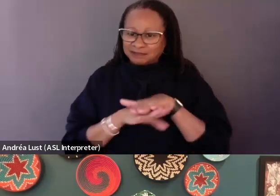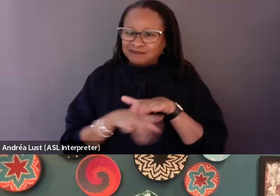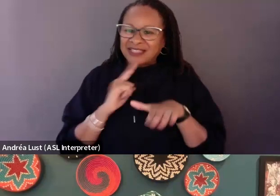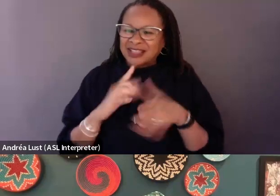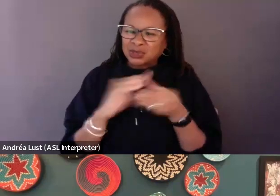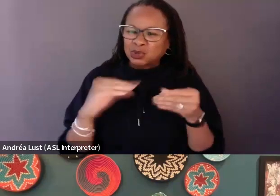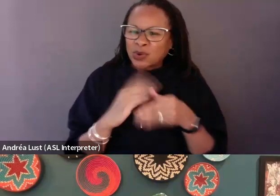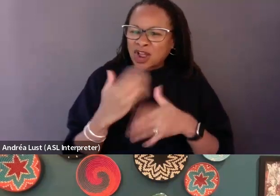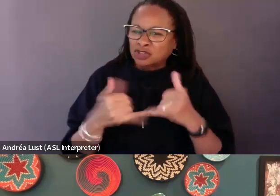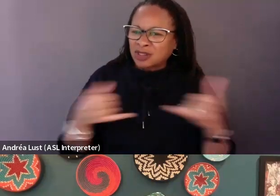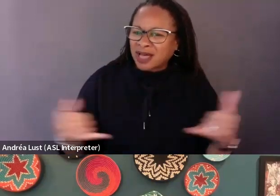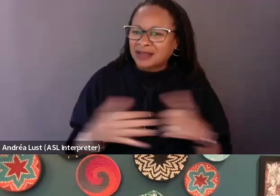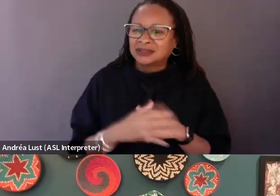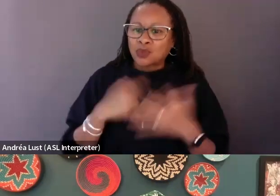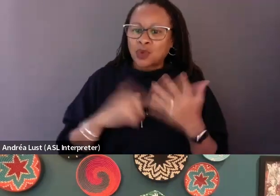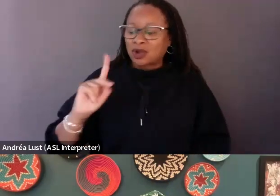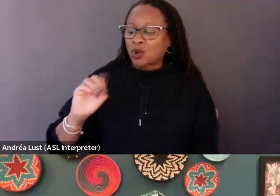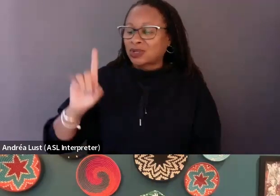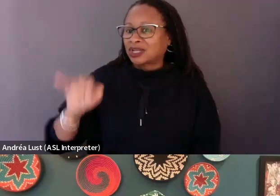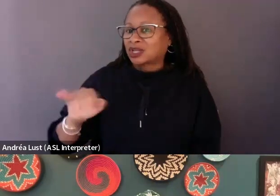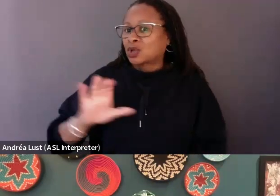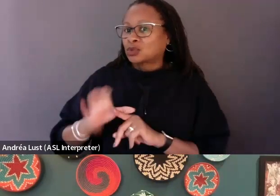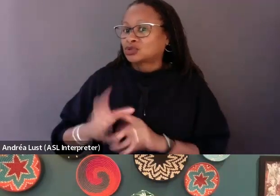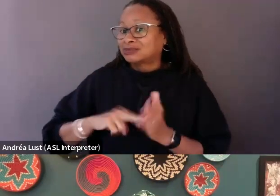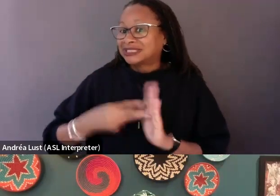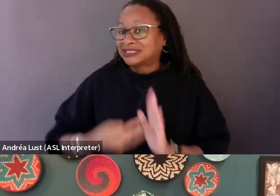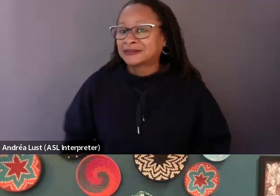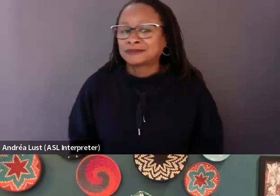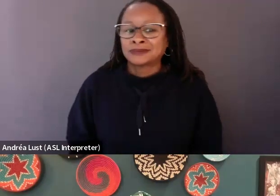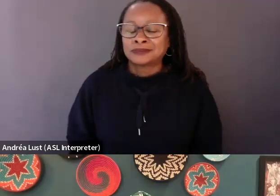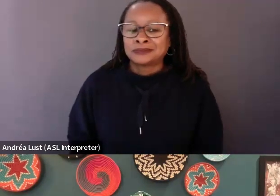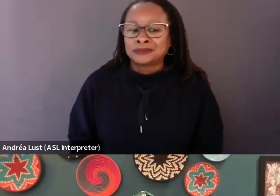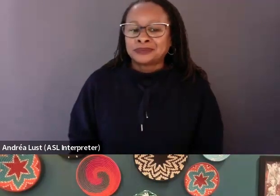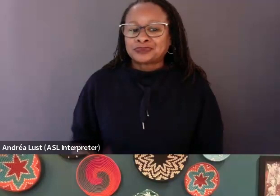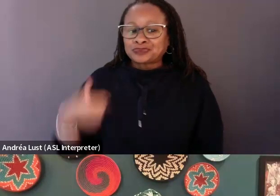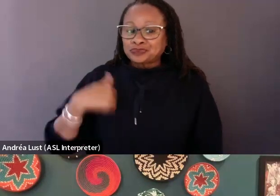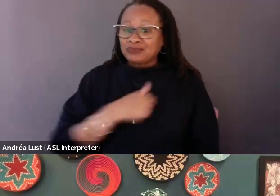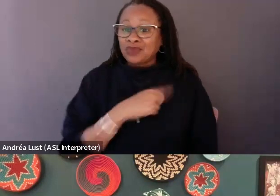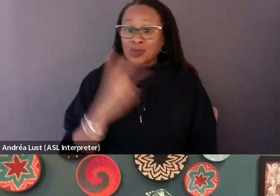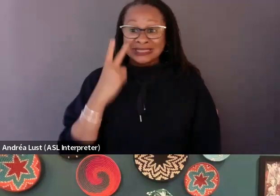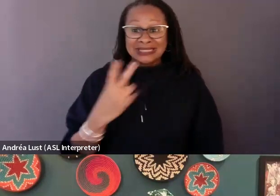for me what Koli culture to me means. And we see the scene of Rakesh going out